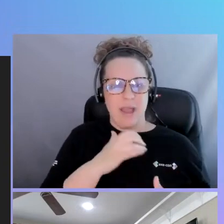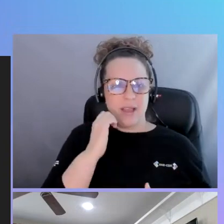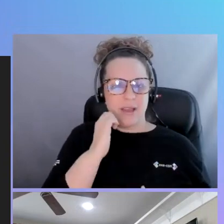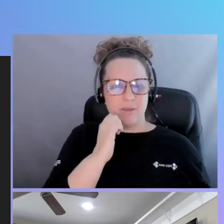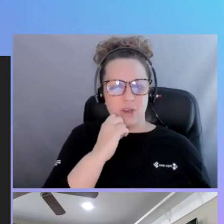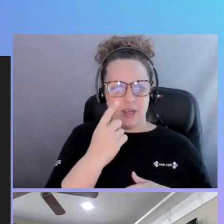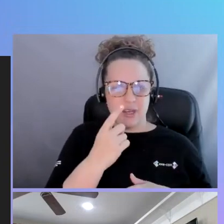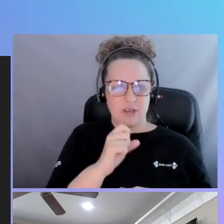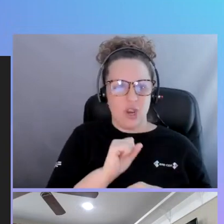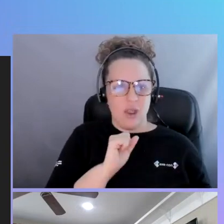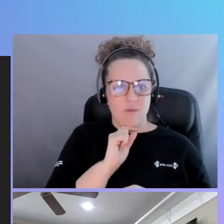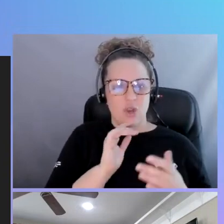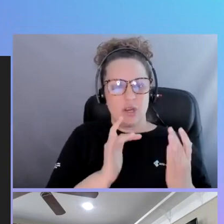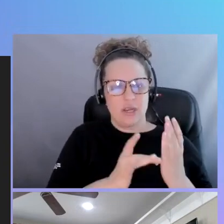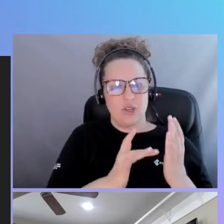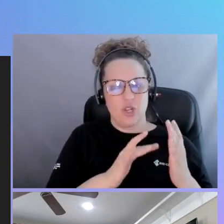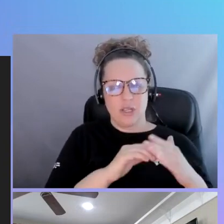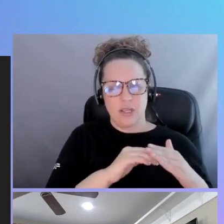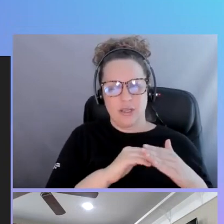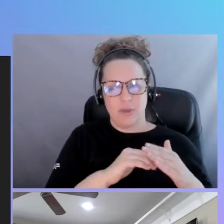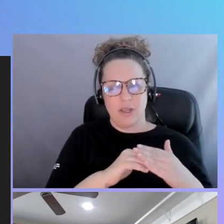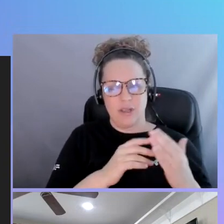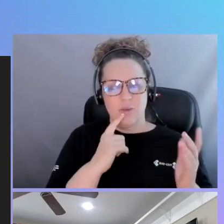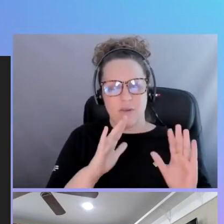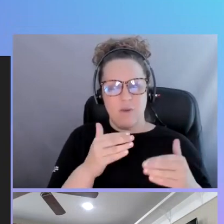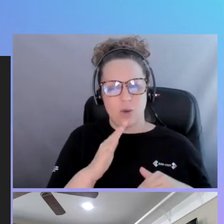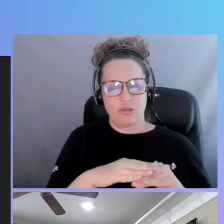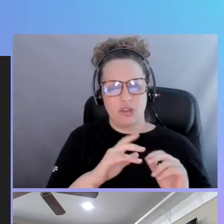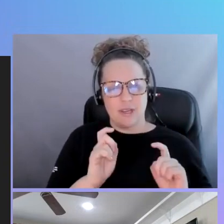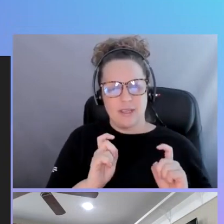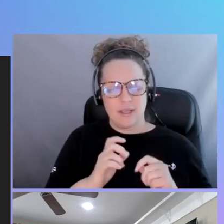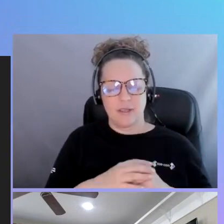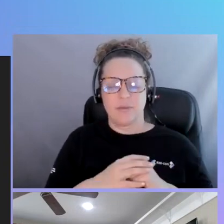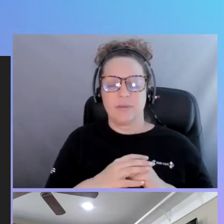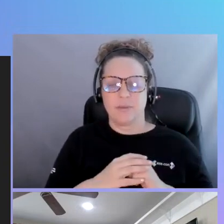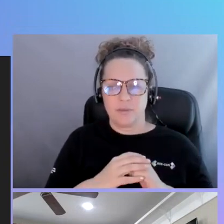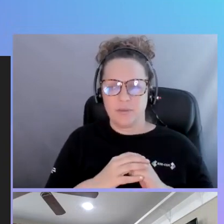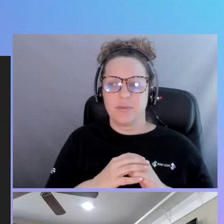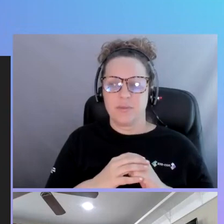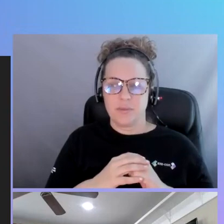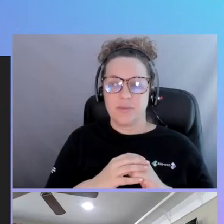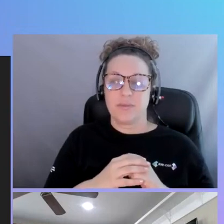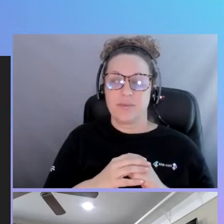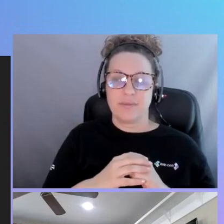accessibility focused on on testing. Just so that you have